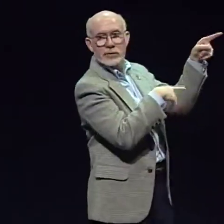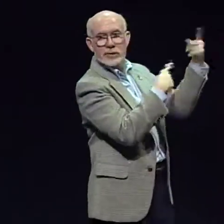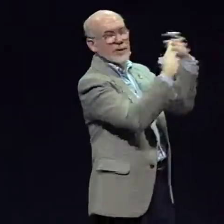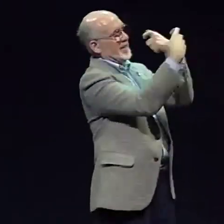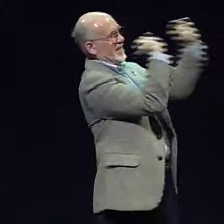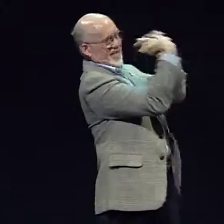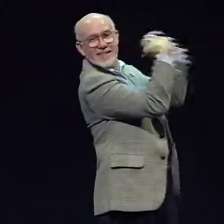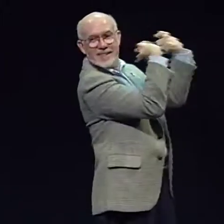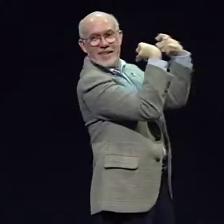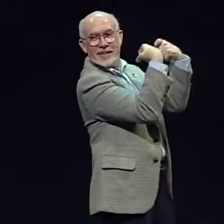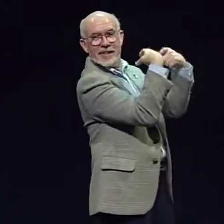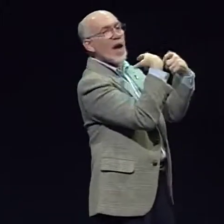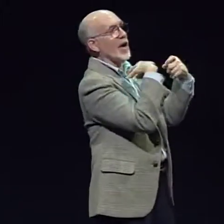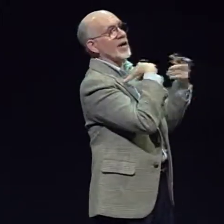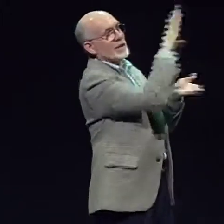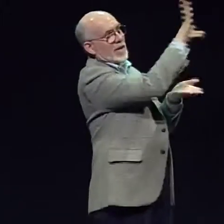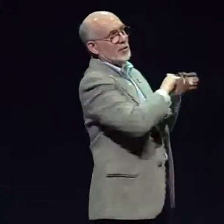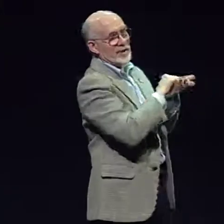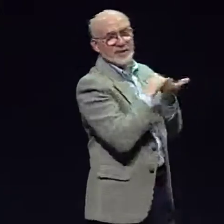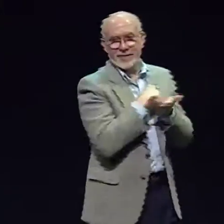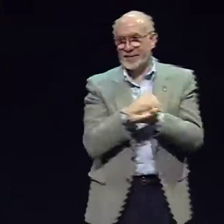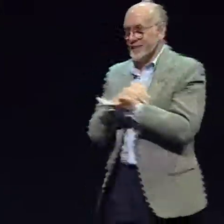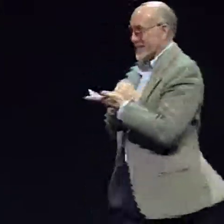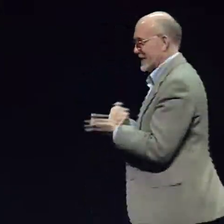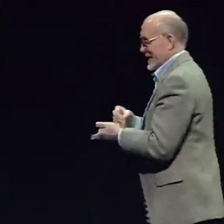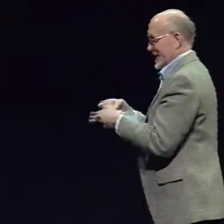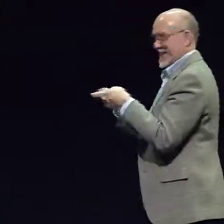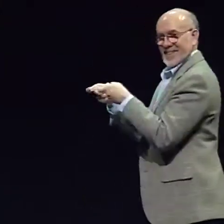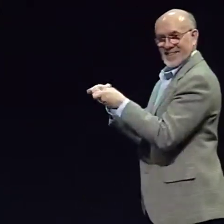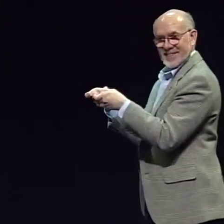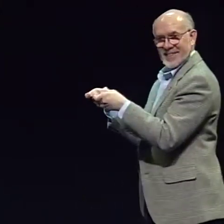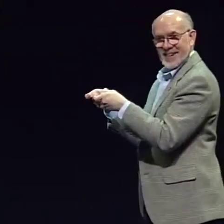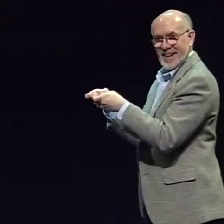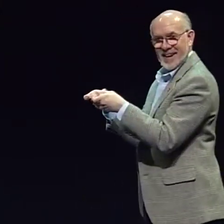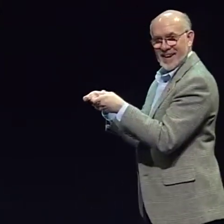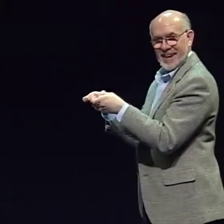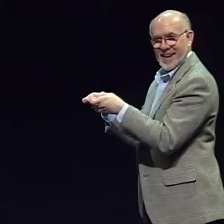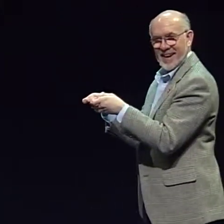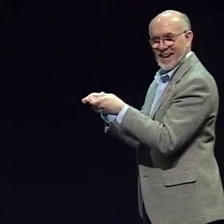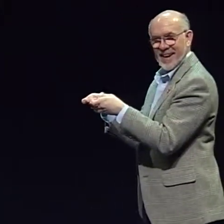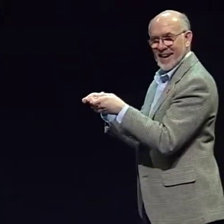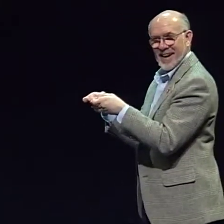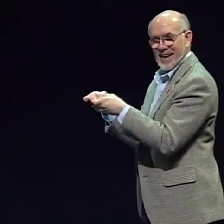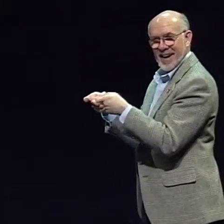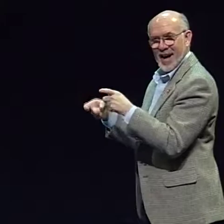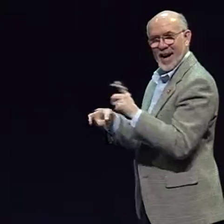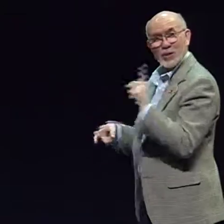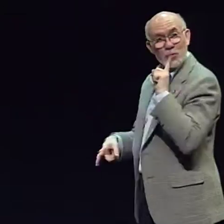I WAS TAUGHT THAT WAY, THAT MY TEACHERS WOULD BE CRITICAL OF ME. AND SO I CARRIED